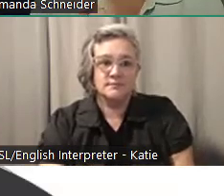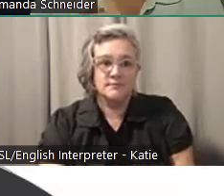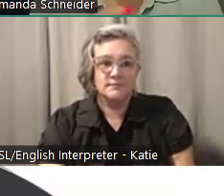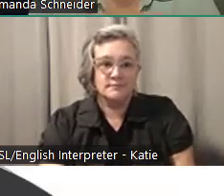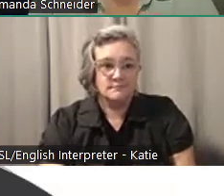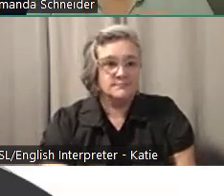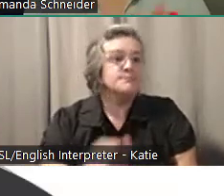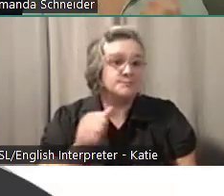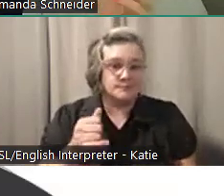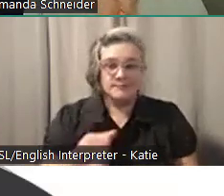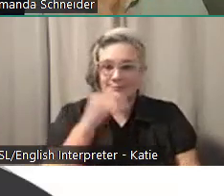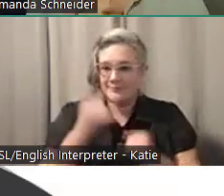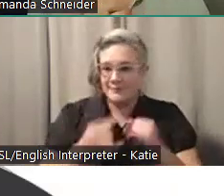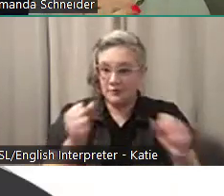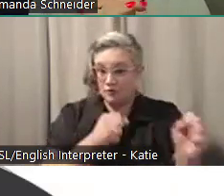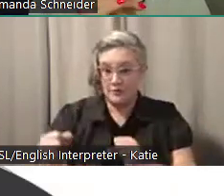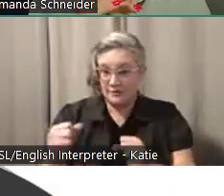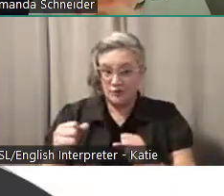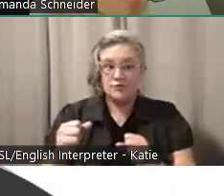Alright, and the last thing is with these strategies is…